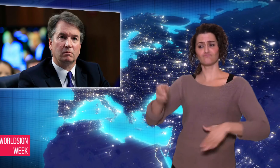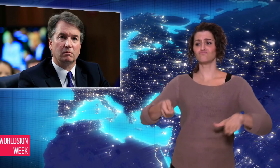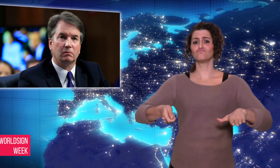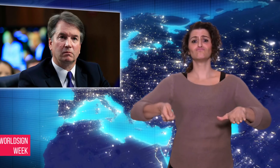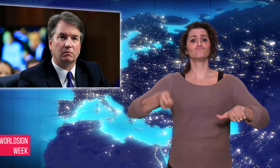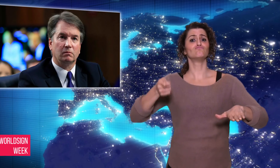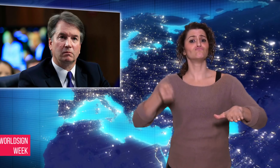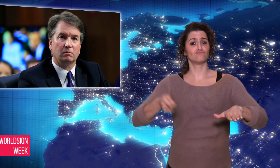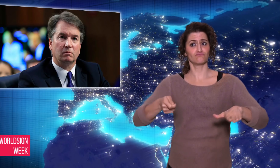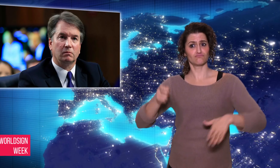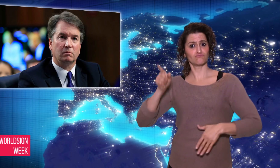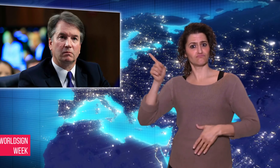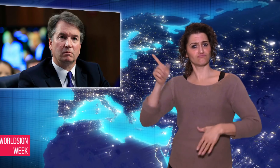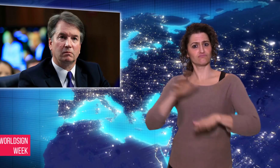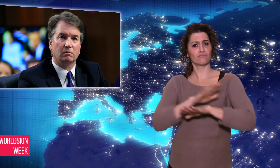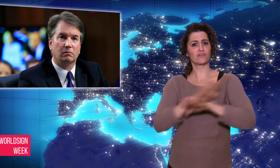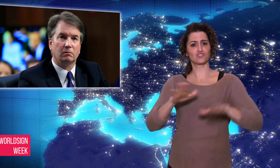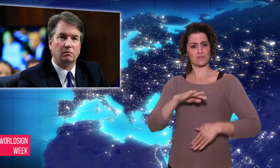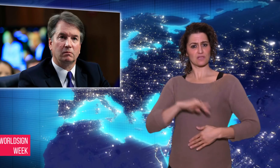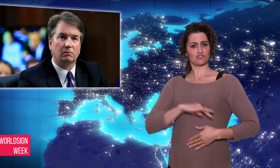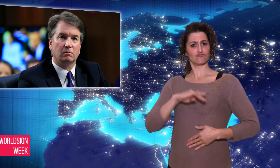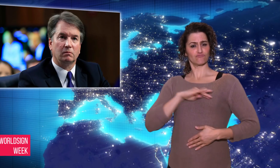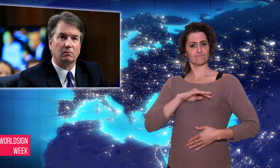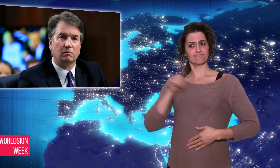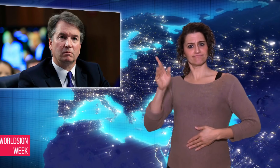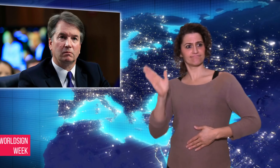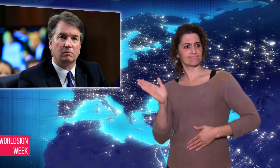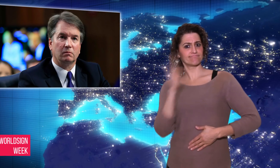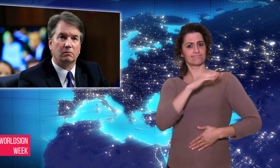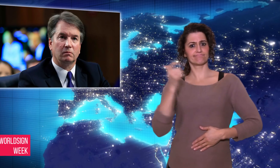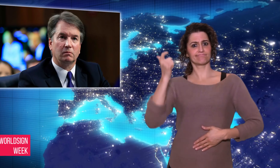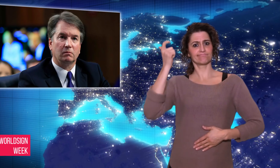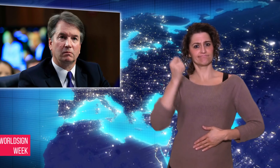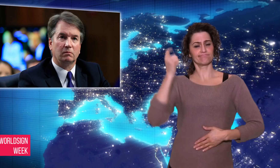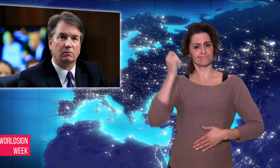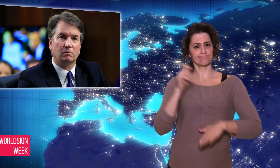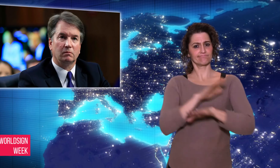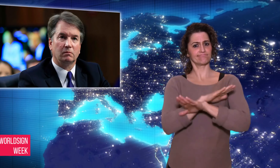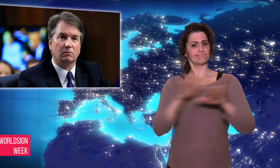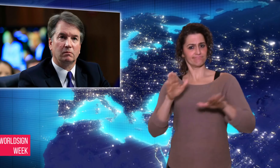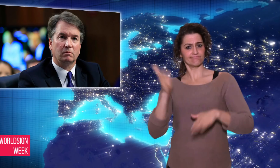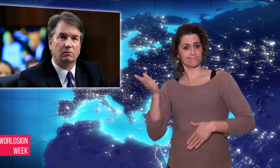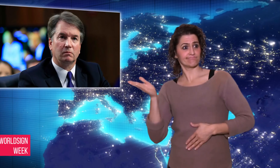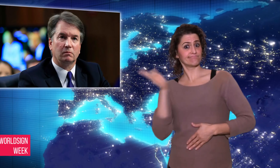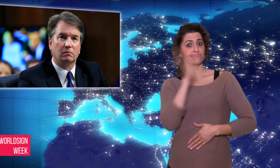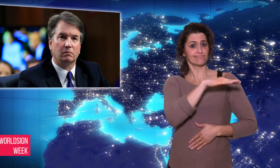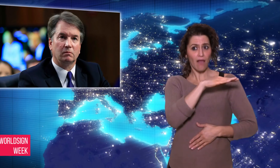who was nominated by the United States